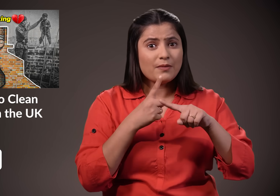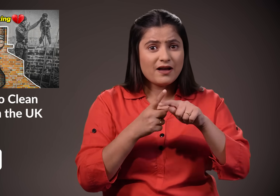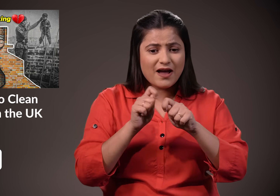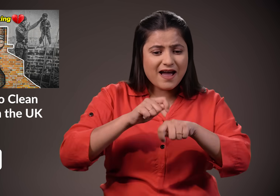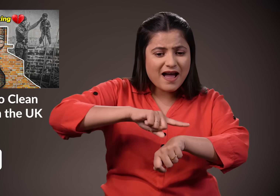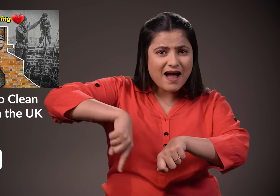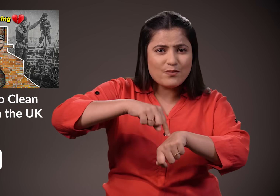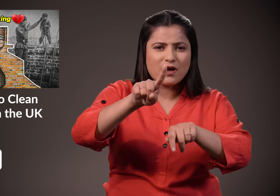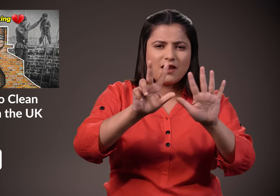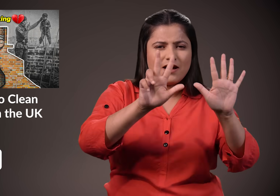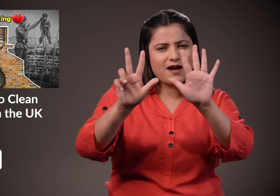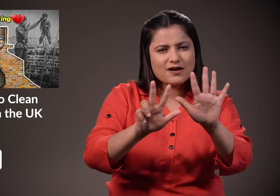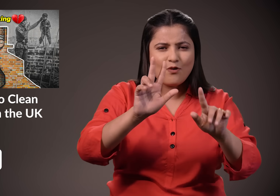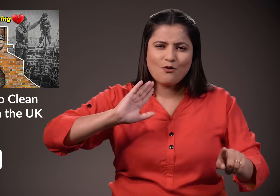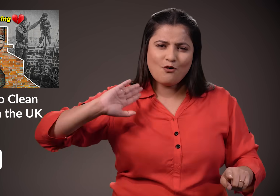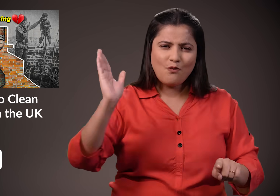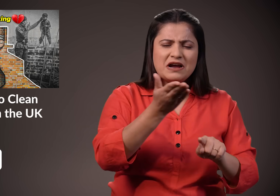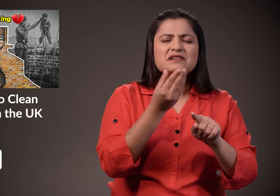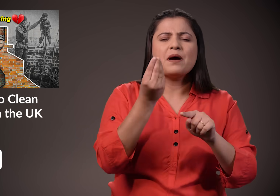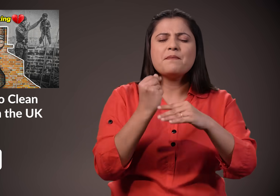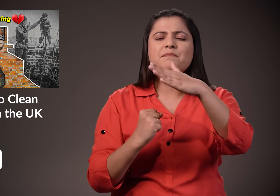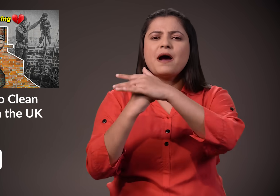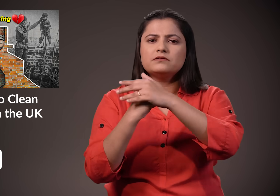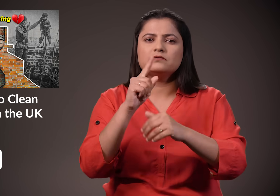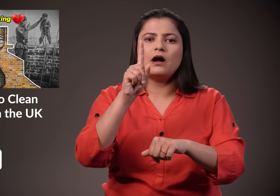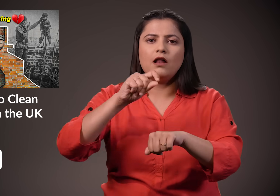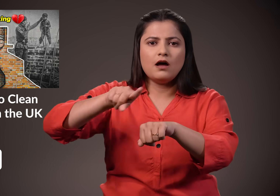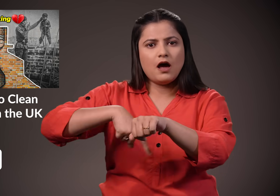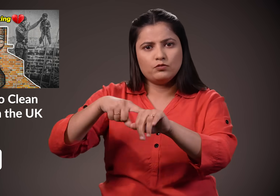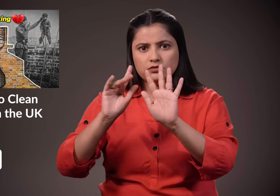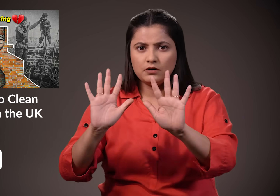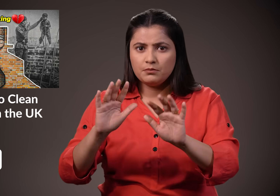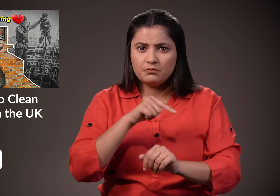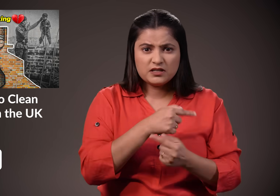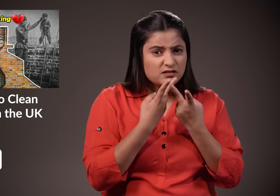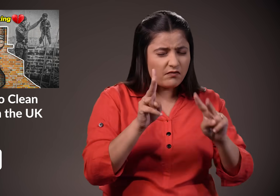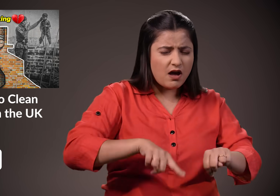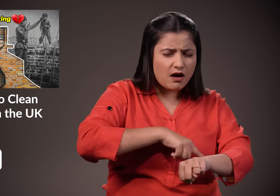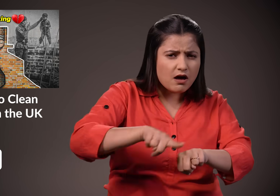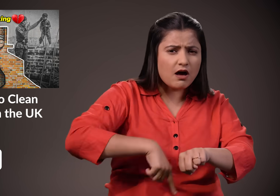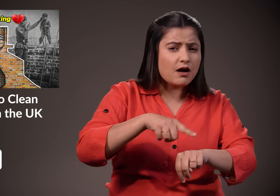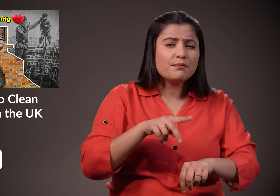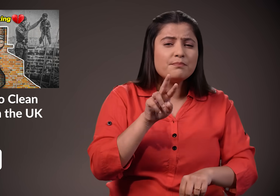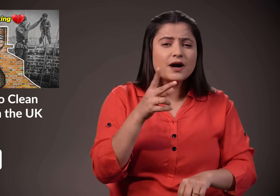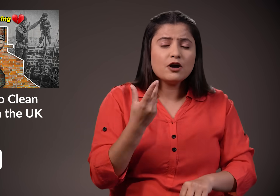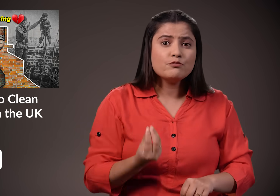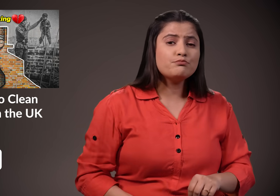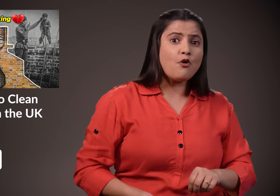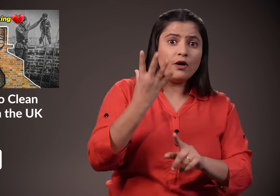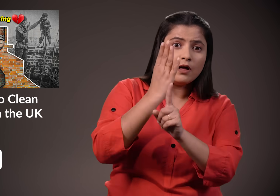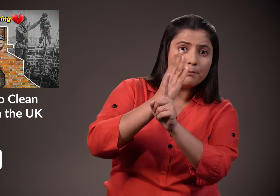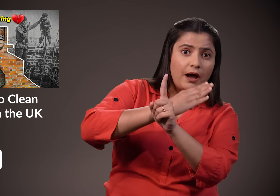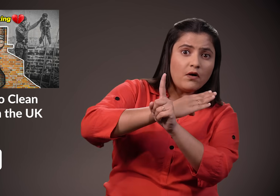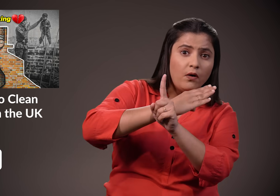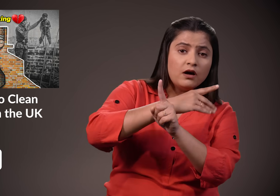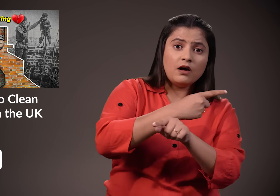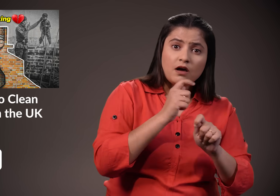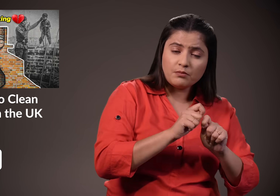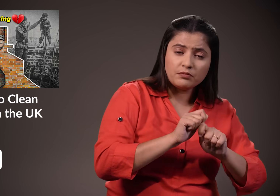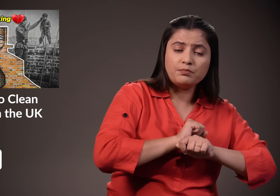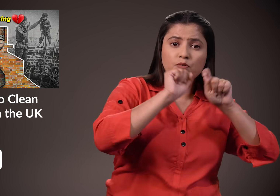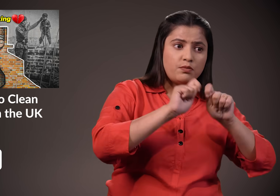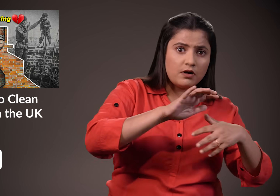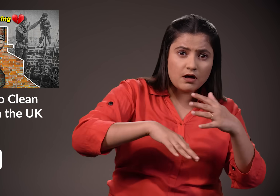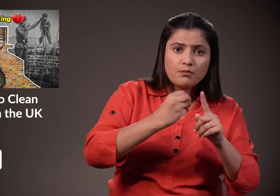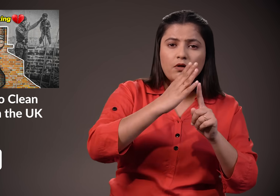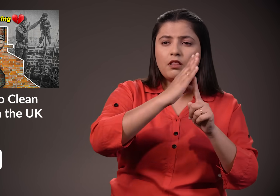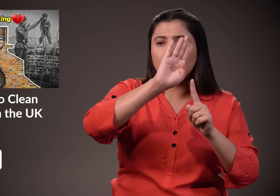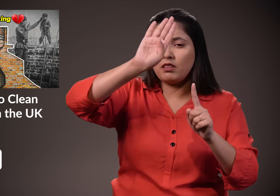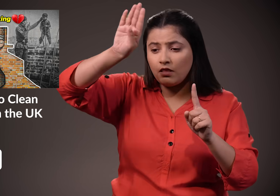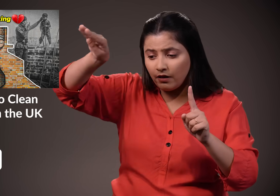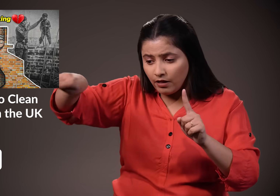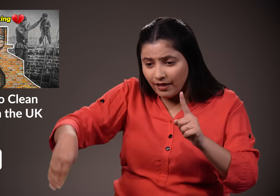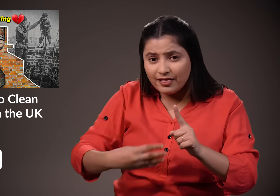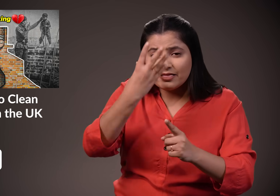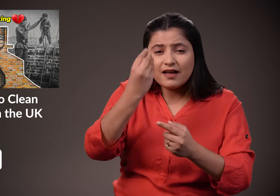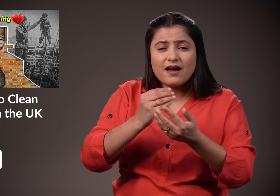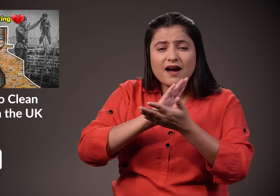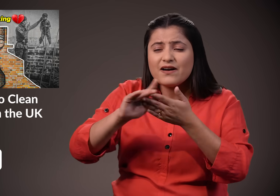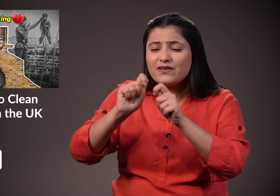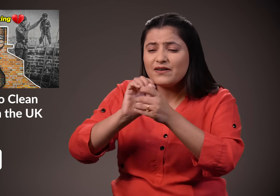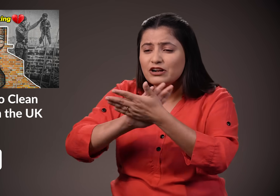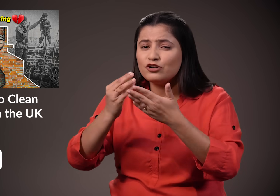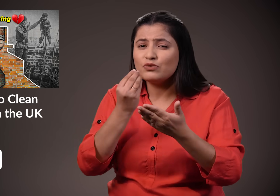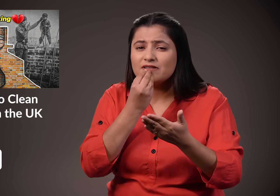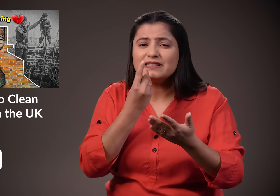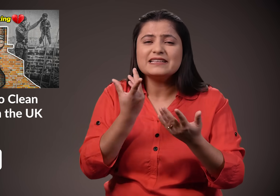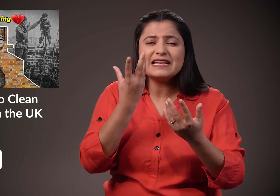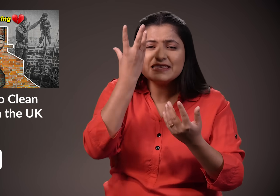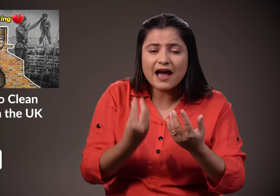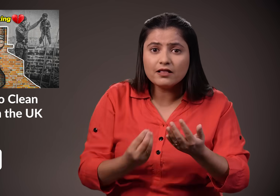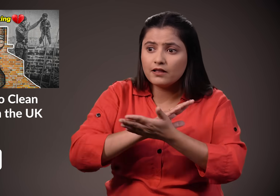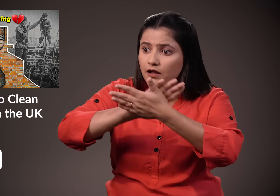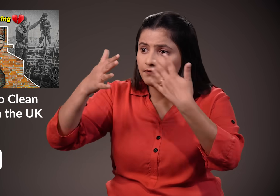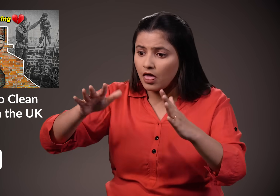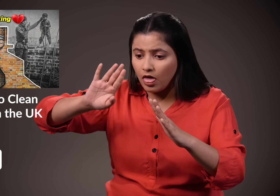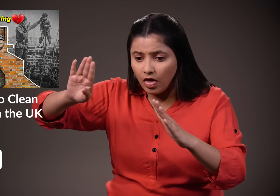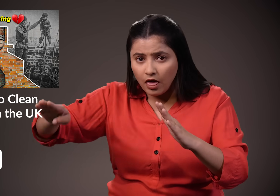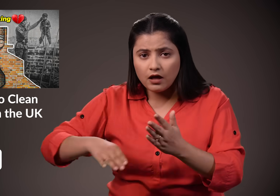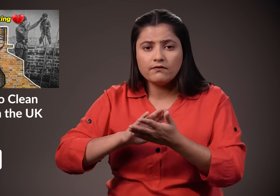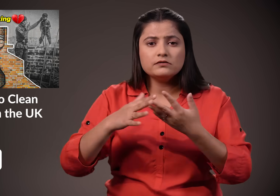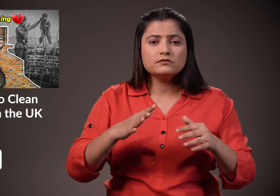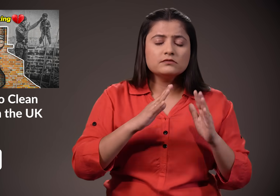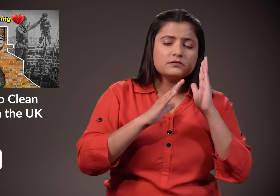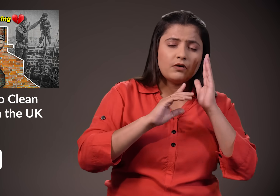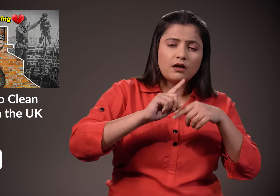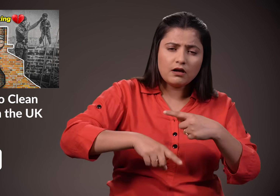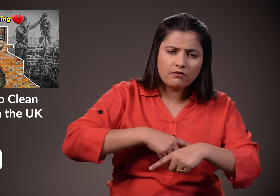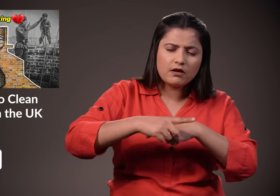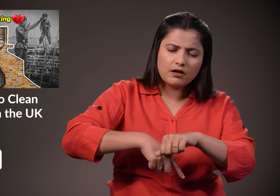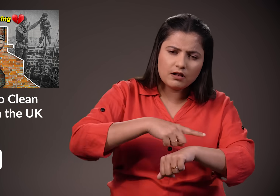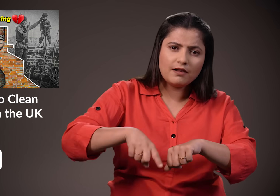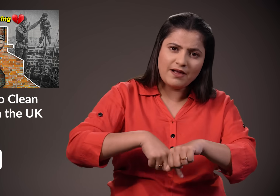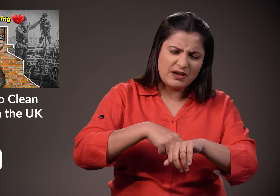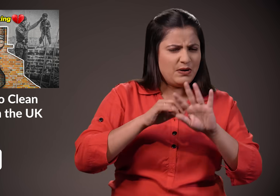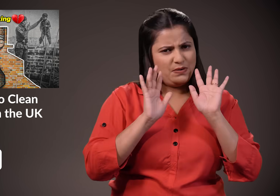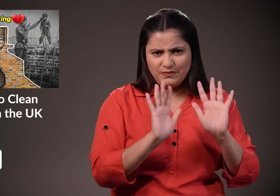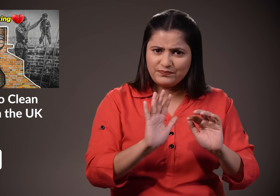Everyone works for 8 to 10 hours, however, these children were mercilessly made to work from before sunrise until late at night